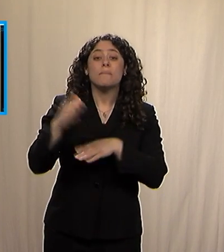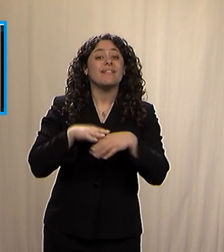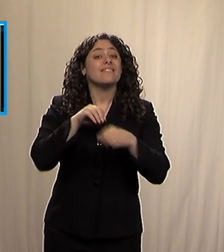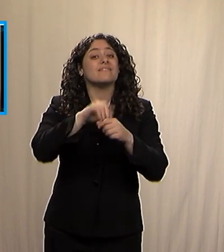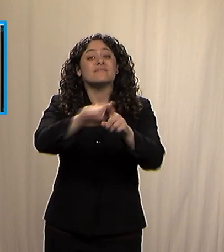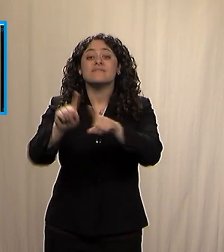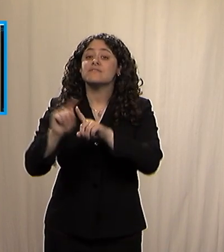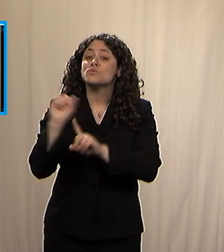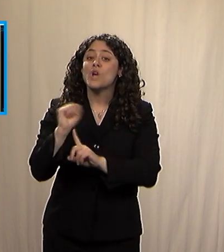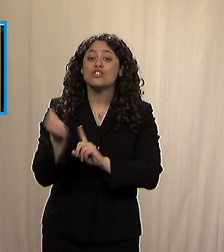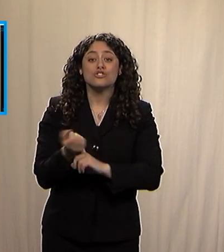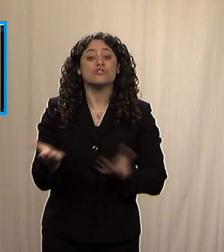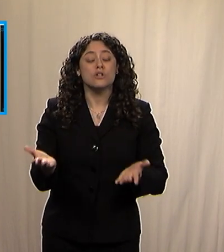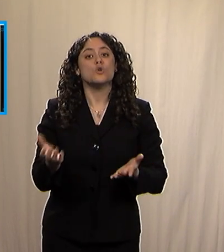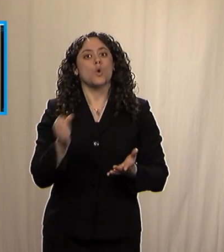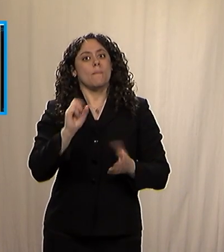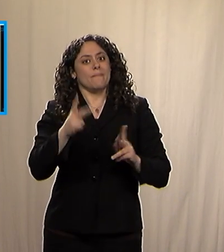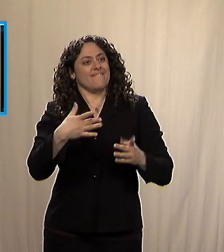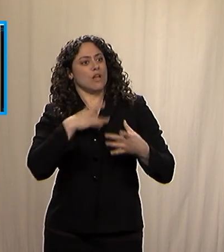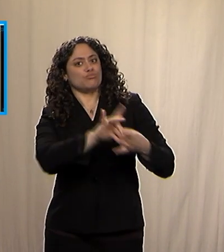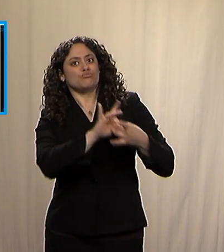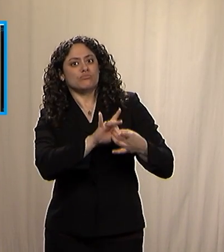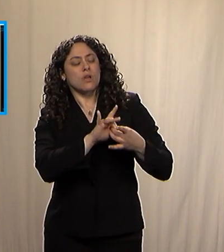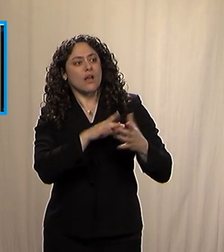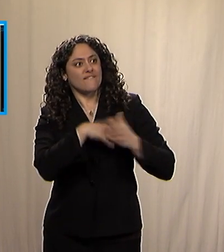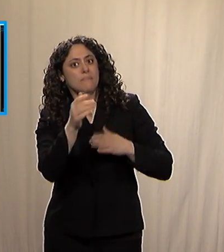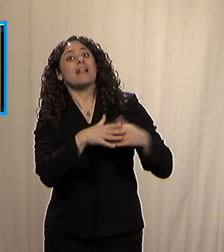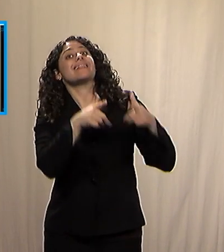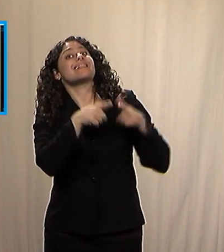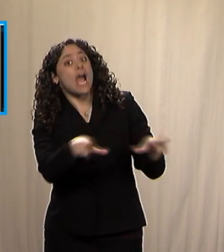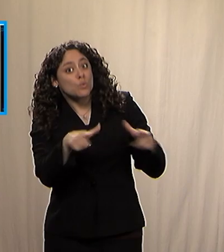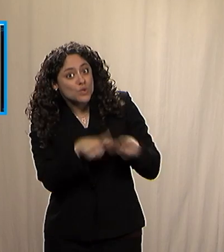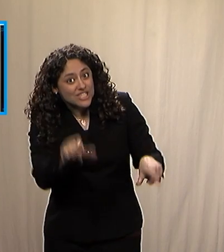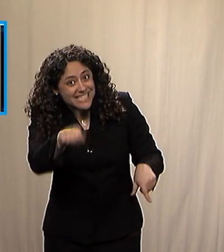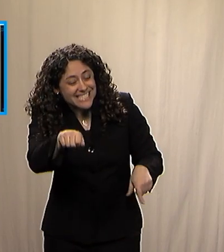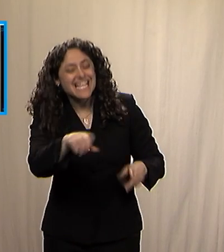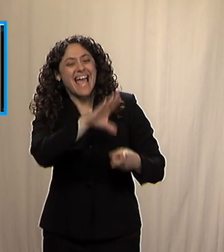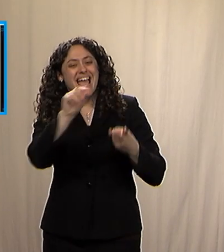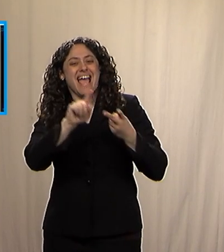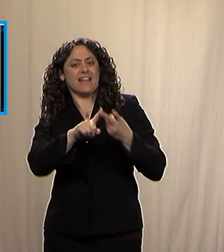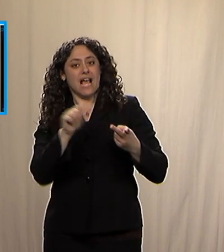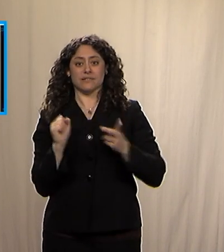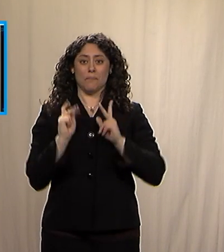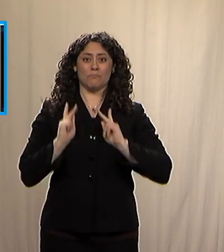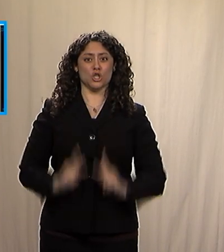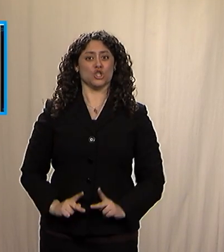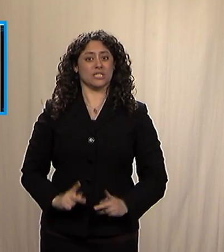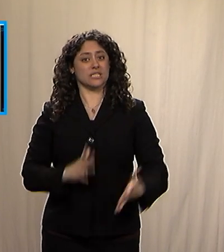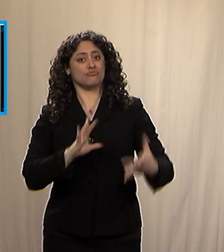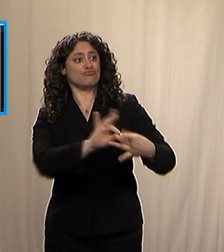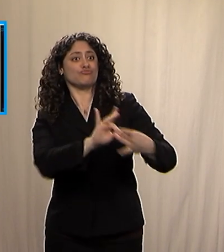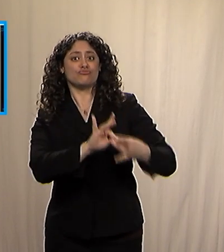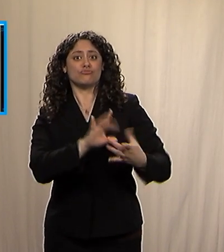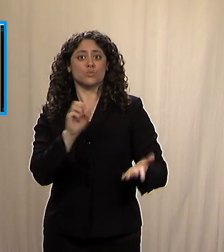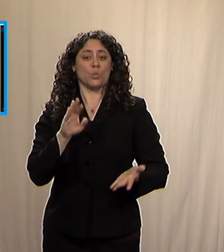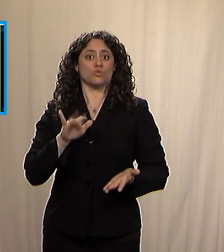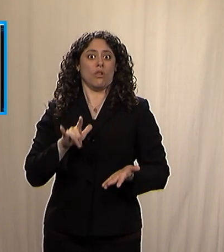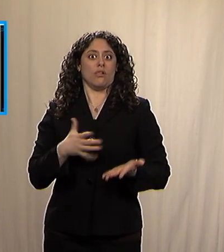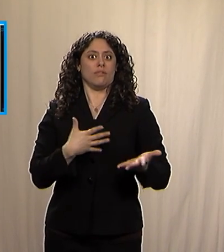not only linguistically, but as a person. Boy, lots of questions.